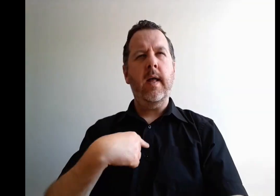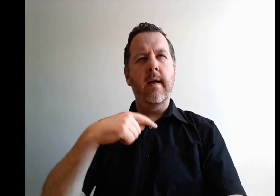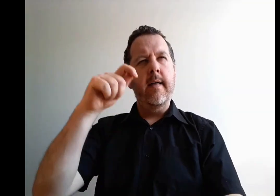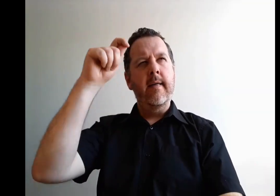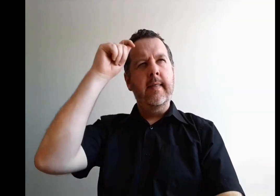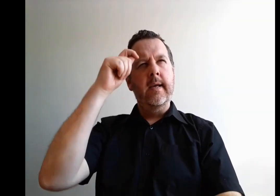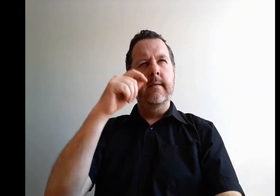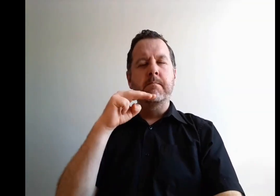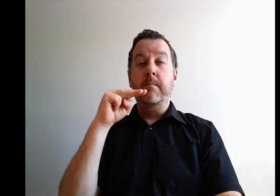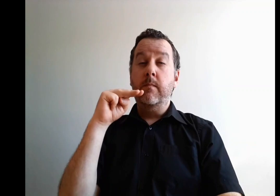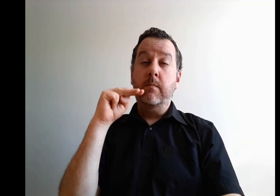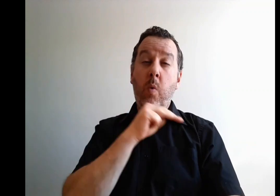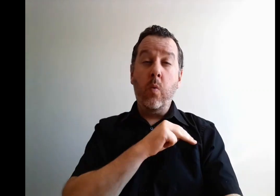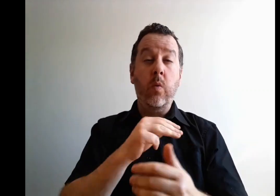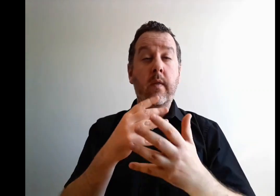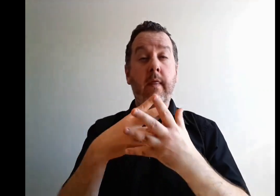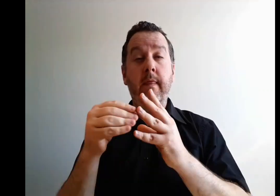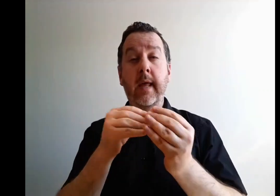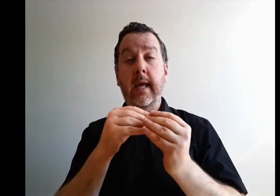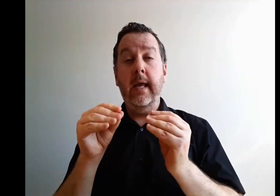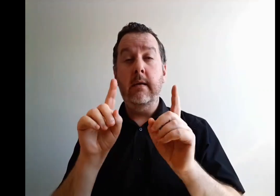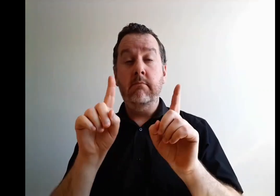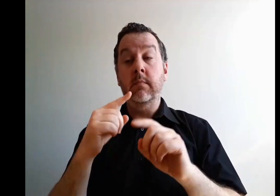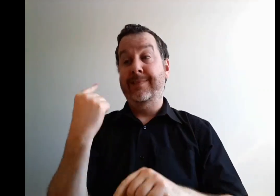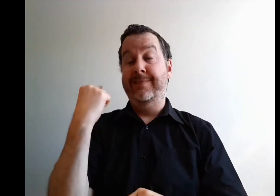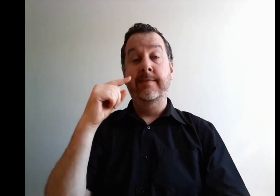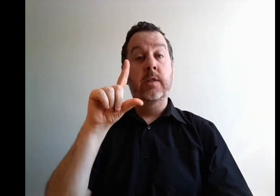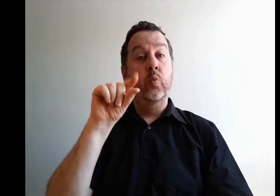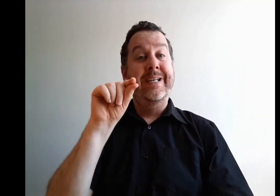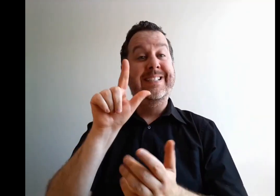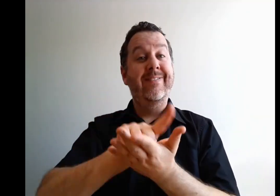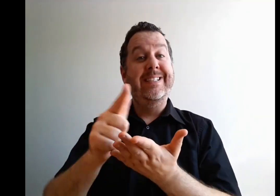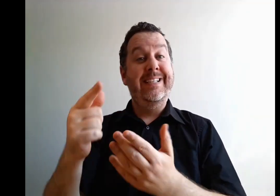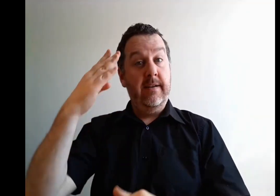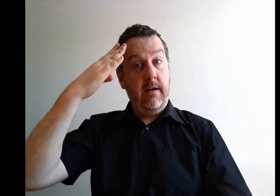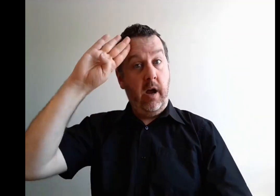I think the key thing really is, the 2017 Irish Sign Language Act -